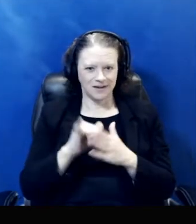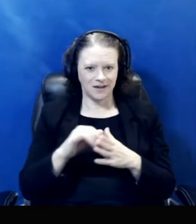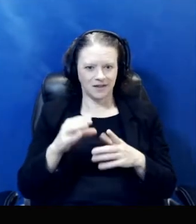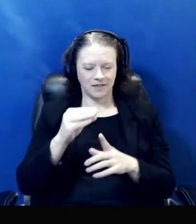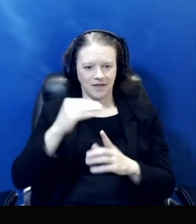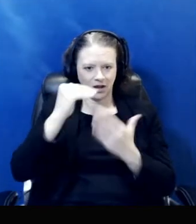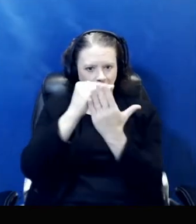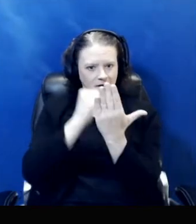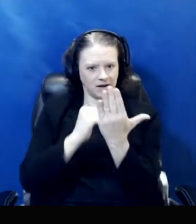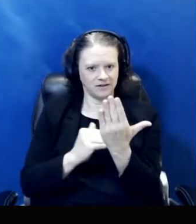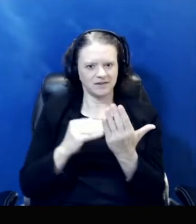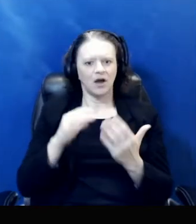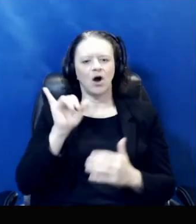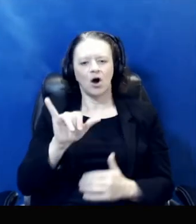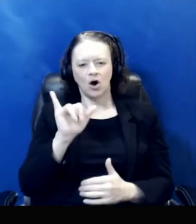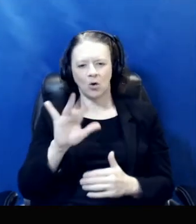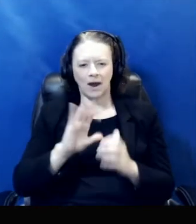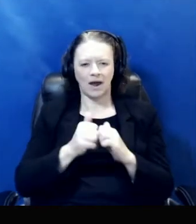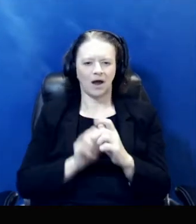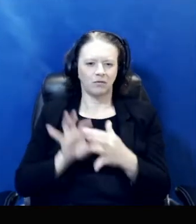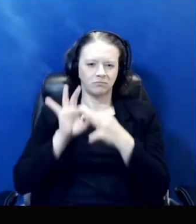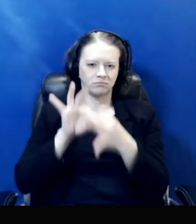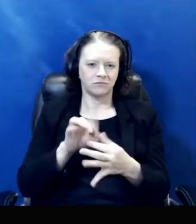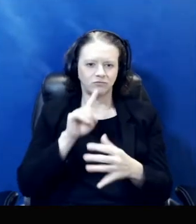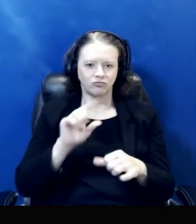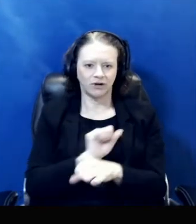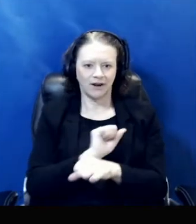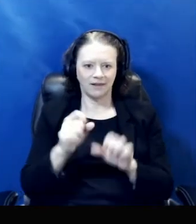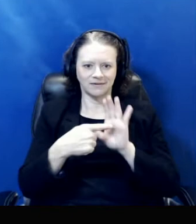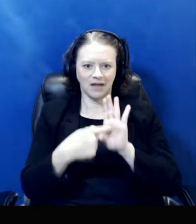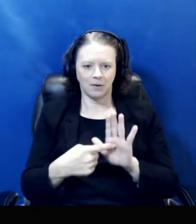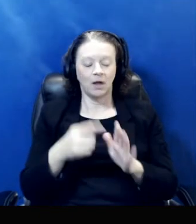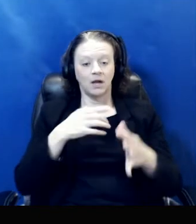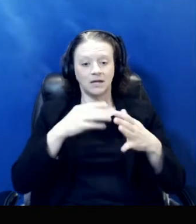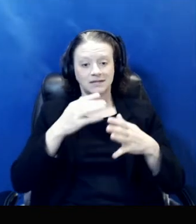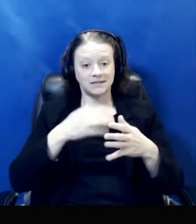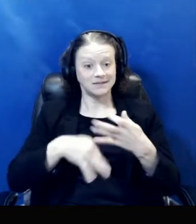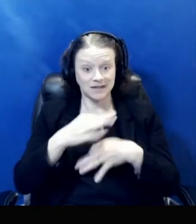example of a game, as opposed to just a block of text trying to describe this information.